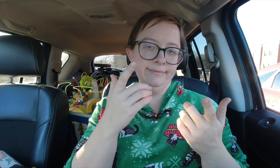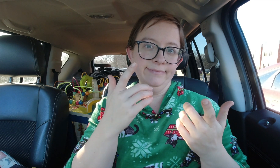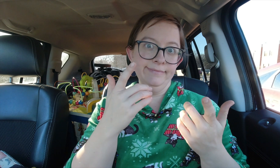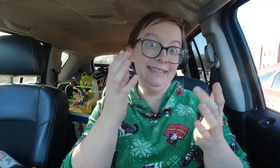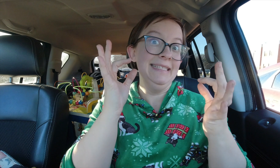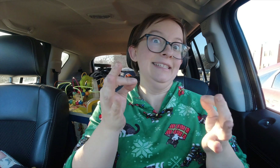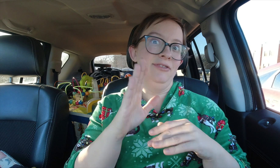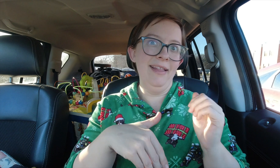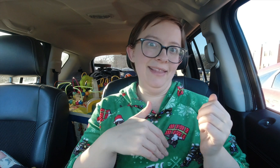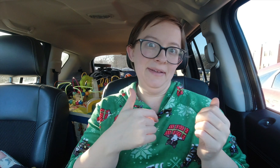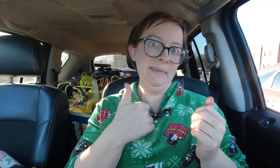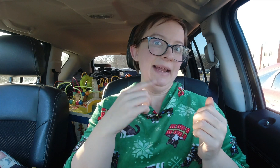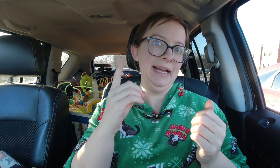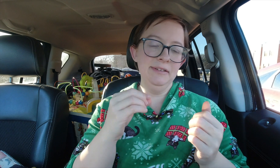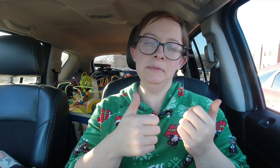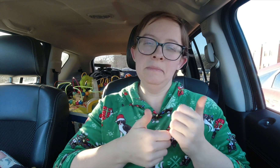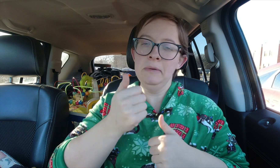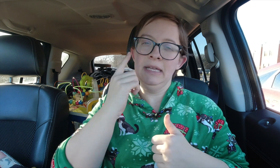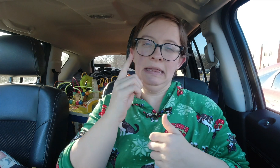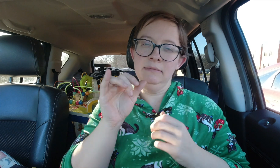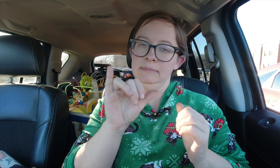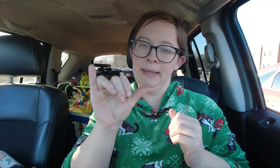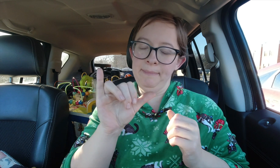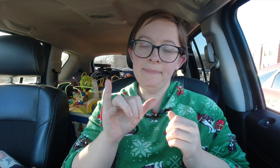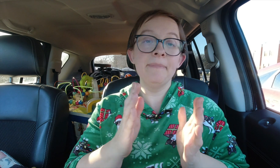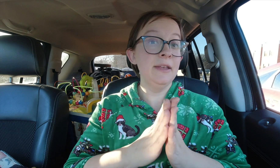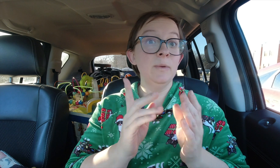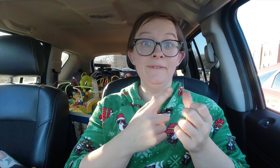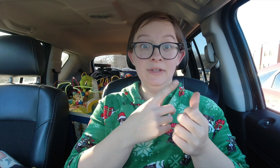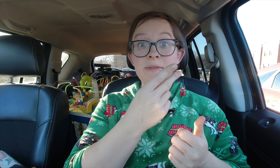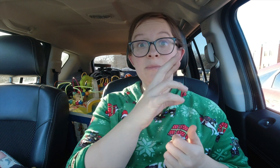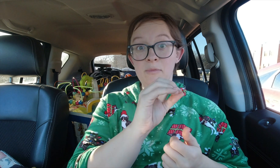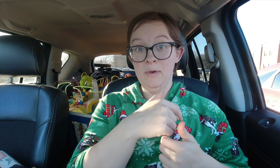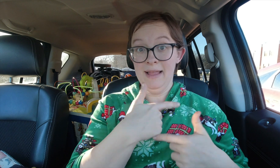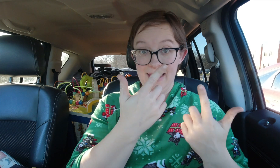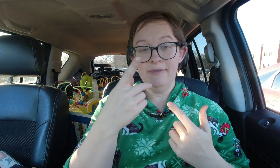has a different decision than what I do. But most of the things were pretty on the same page.